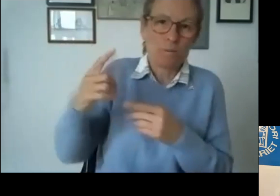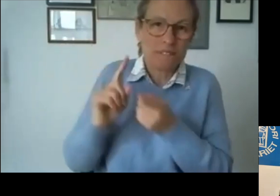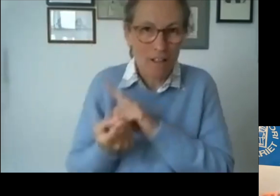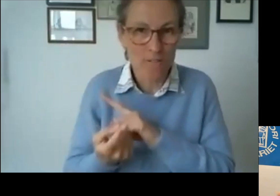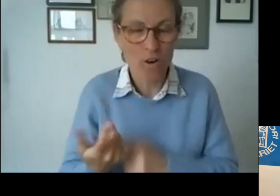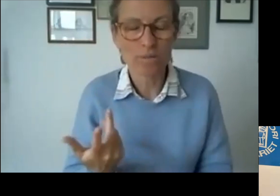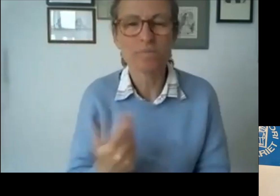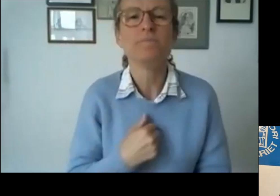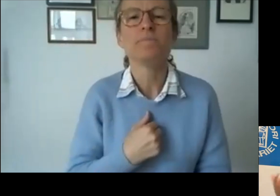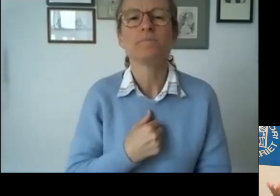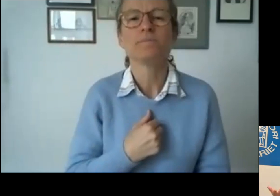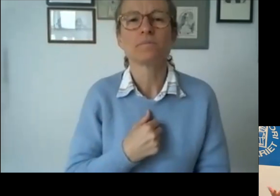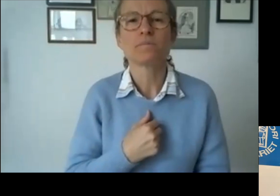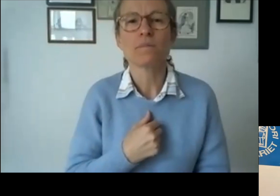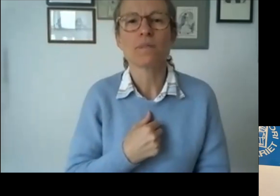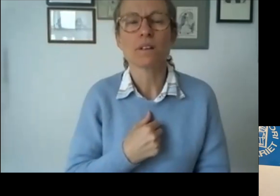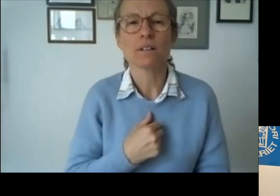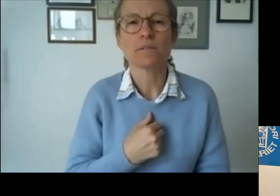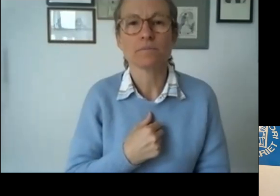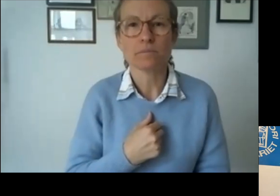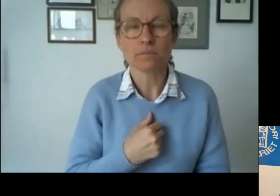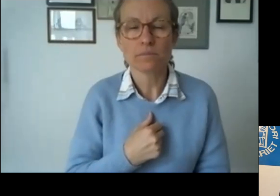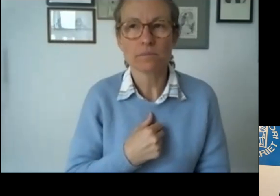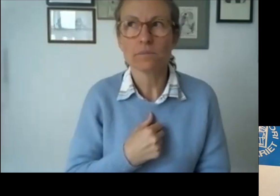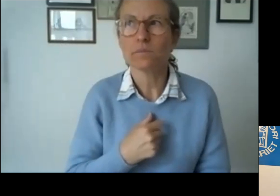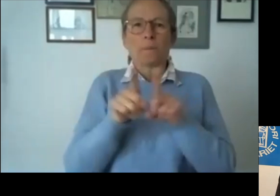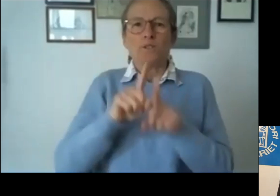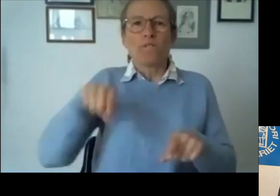to spell it or do mouth hand system or something else entirely.